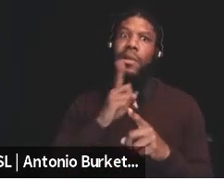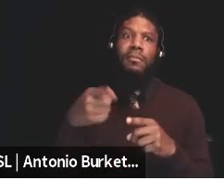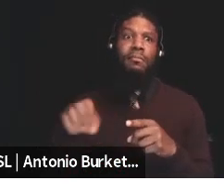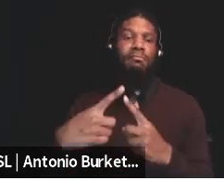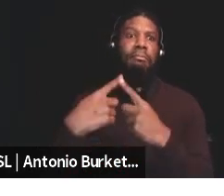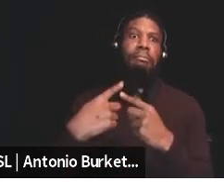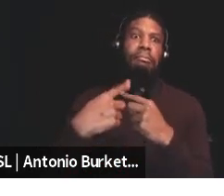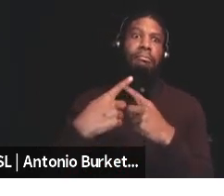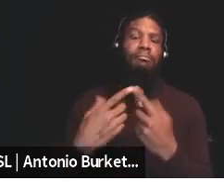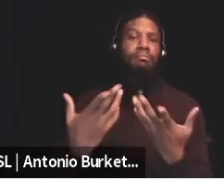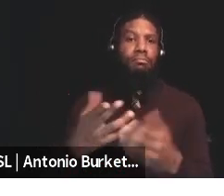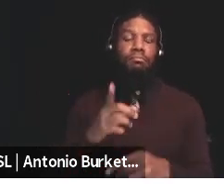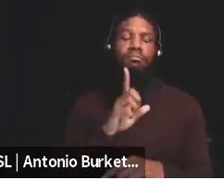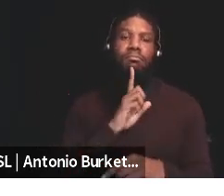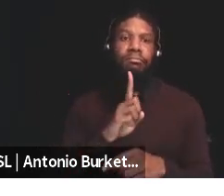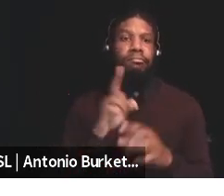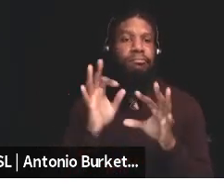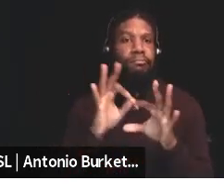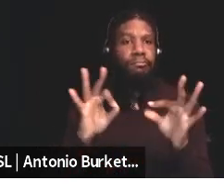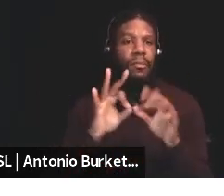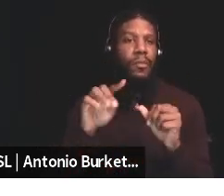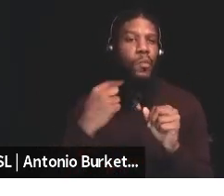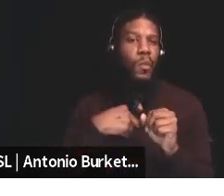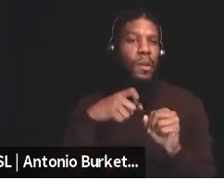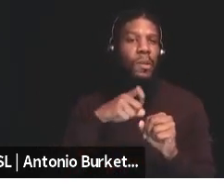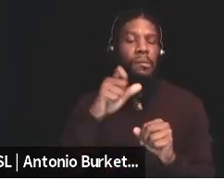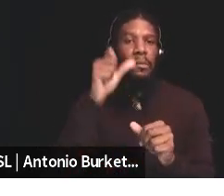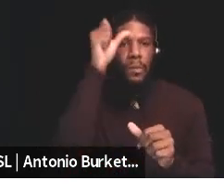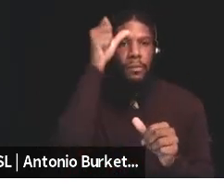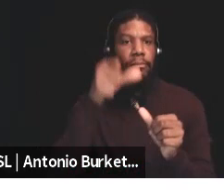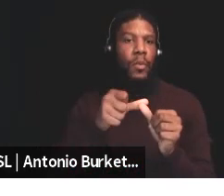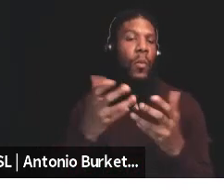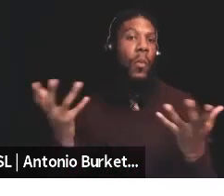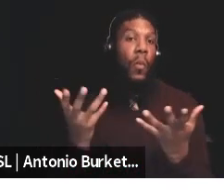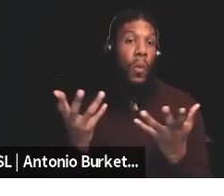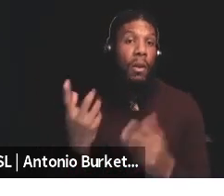I think it's also essential for us to remember thought that we often rely on our tutors and